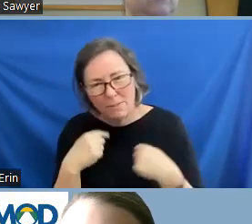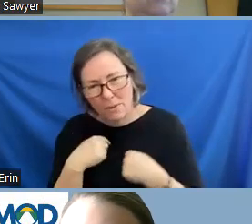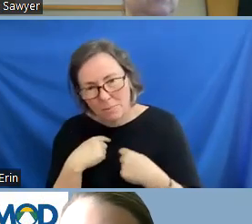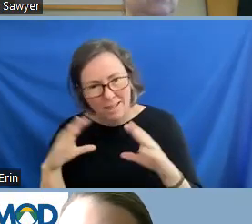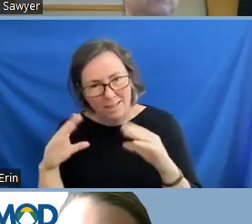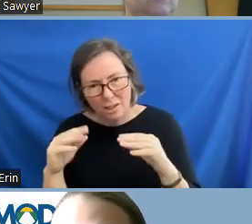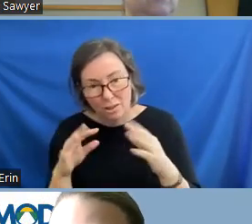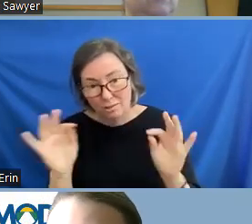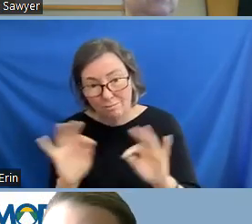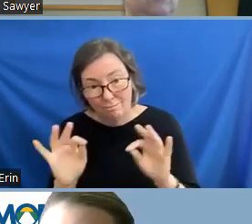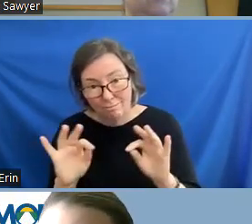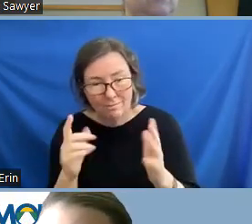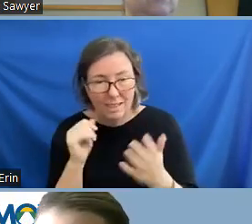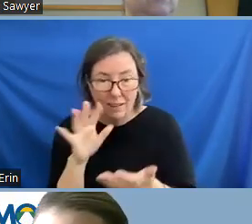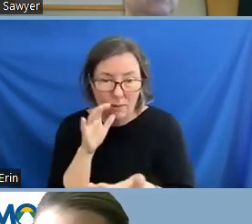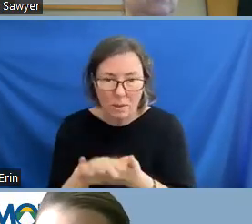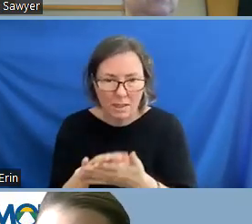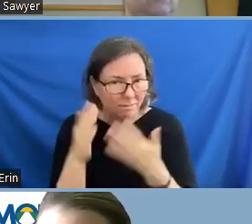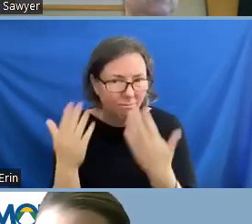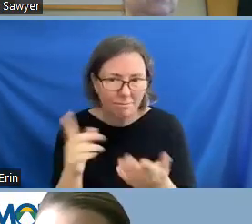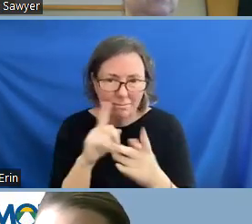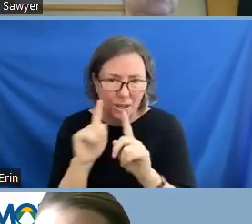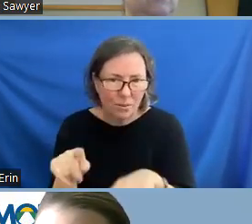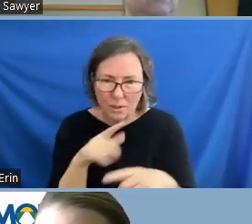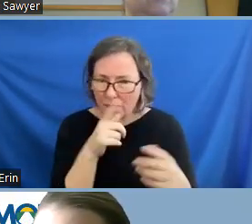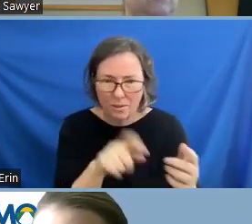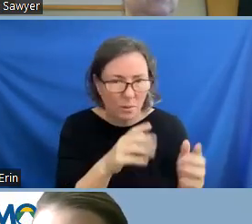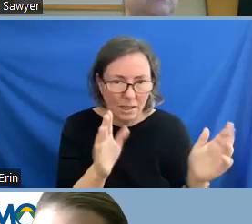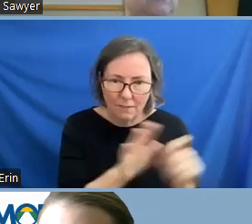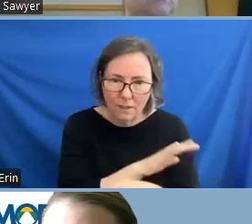if you believe her, I don't know that you necessarily need a medical note.